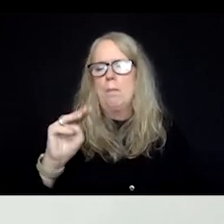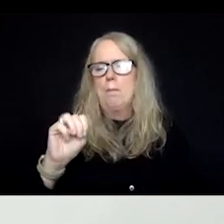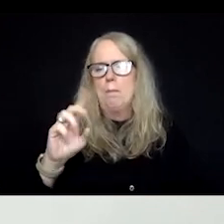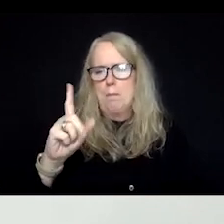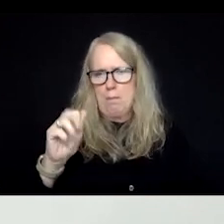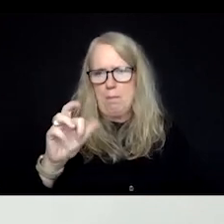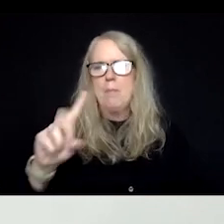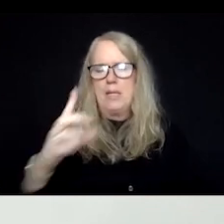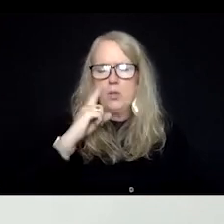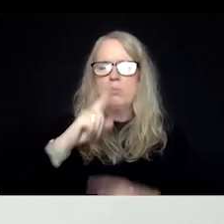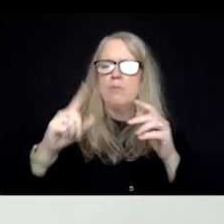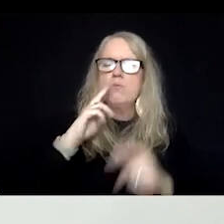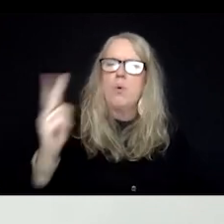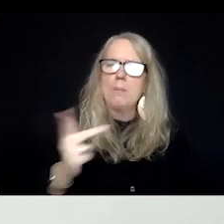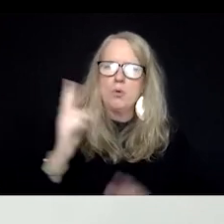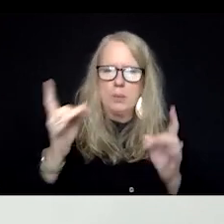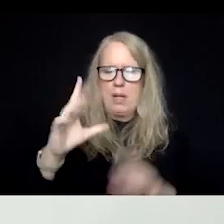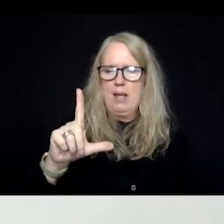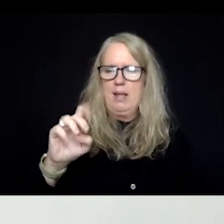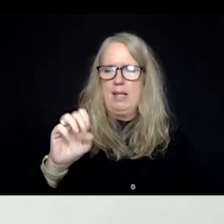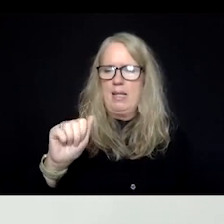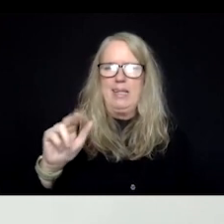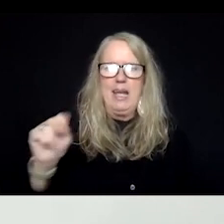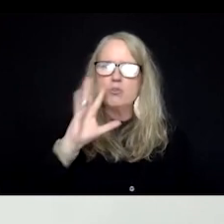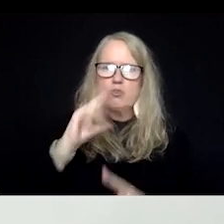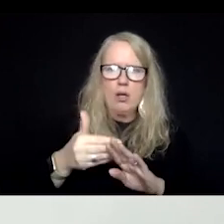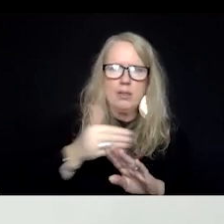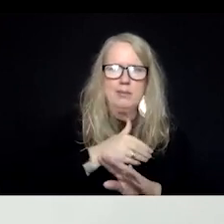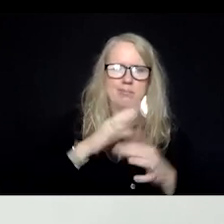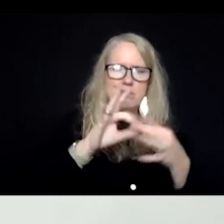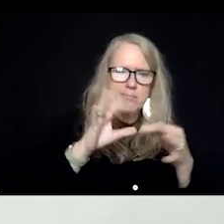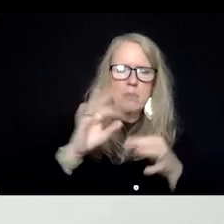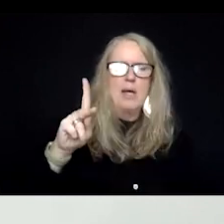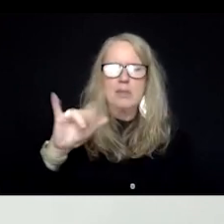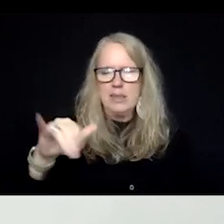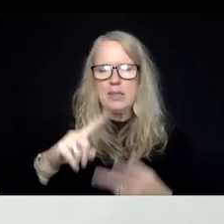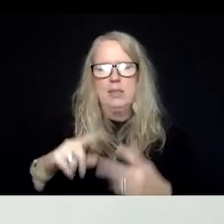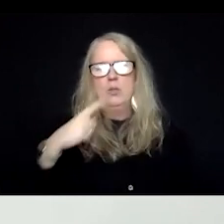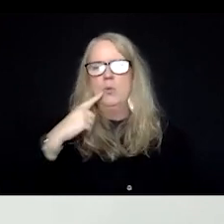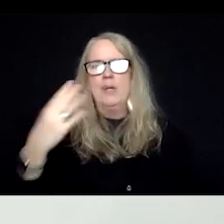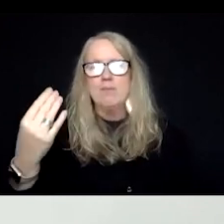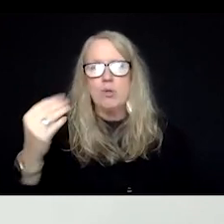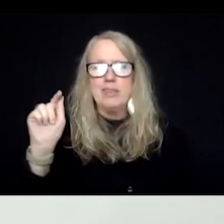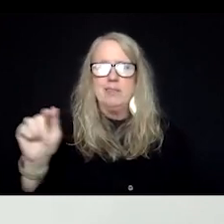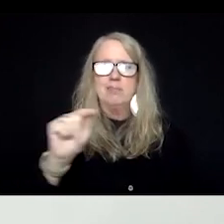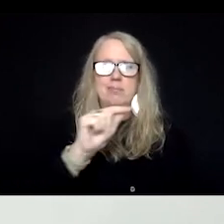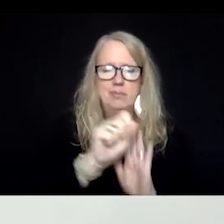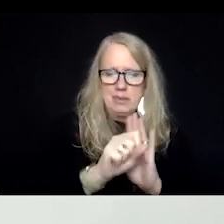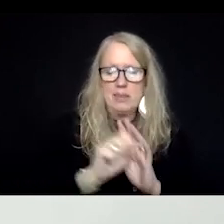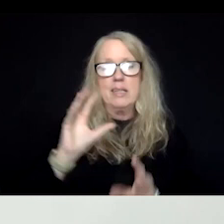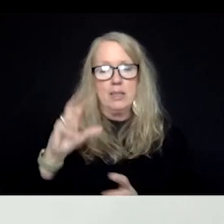FOR MOBILE CRISIS. WE HAVE 14 STATES, INCLUDING KENTUCKY, WHICH